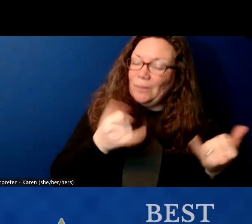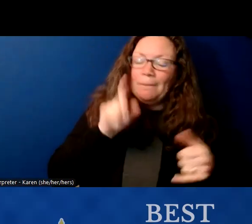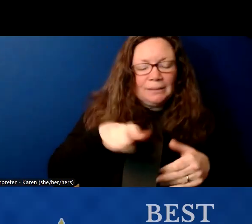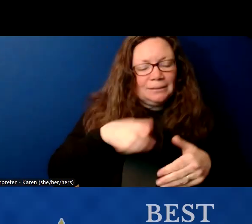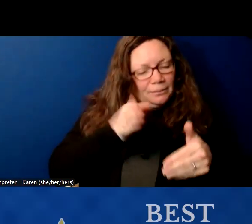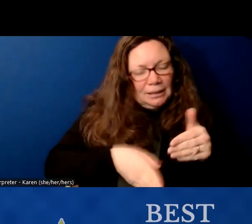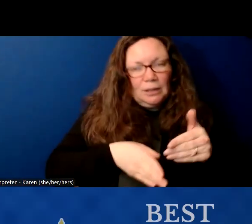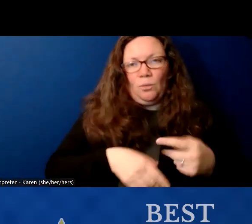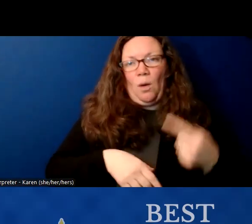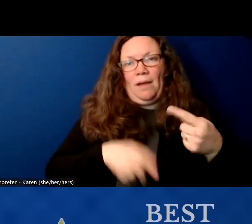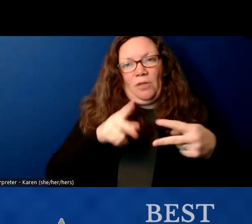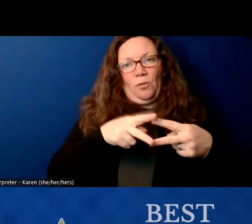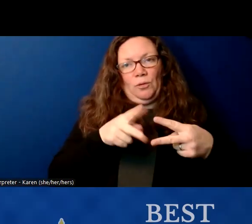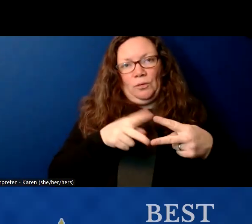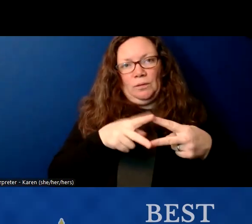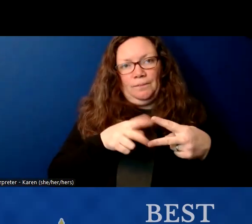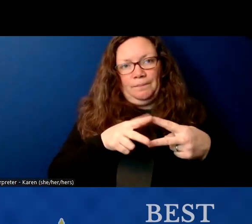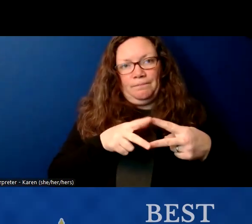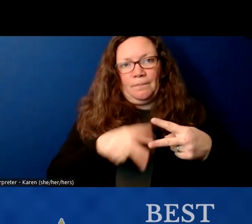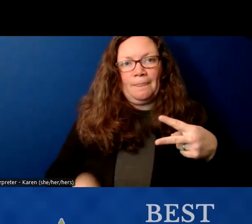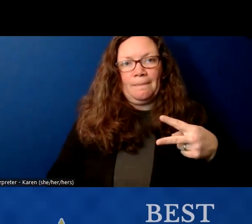Also, CTA's annual internal controls certification,